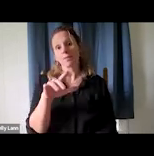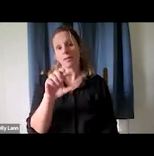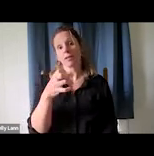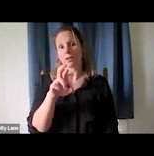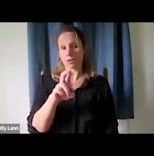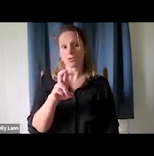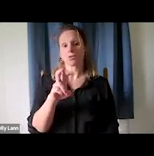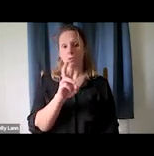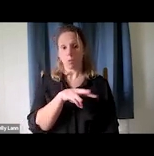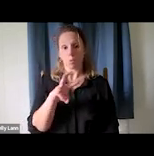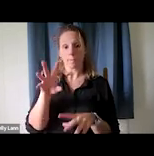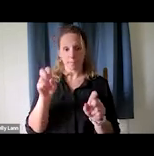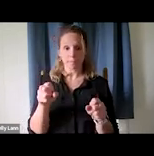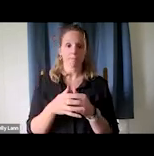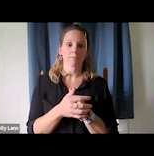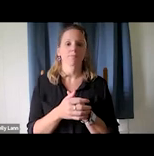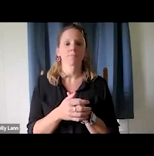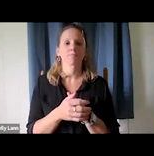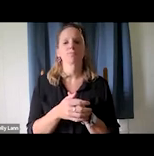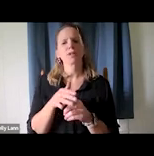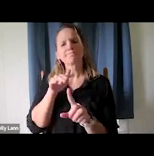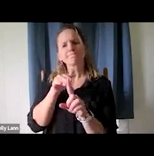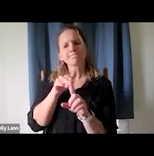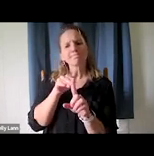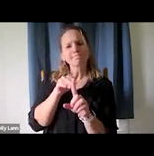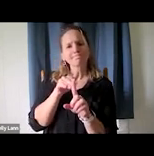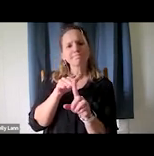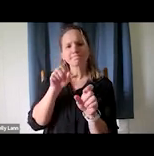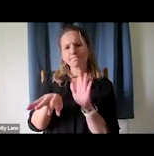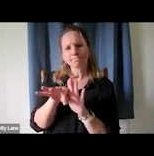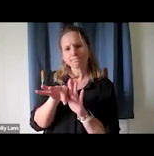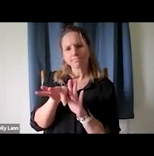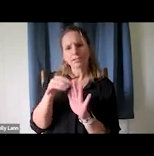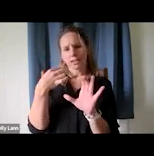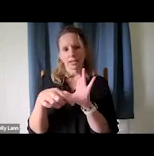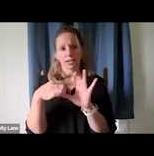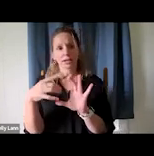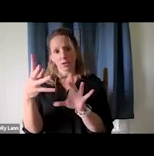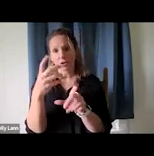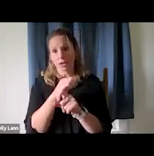but also just as a reminder, you can find these in the emails you received about this webinar,